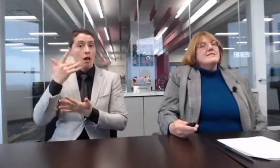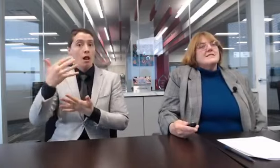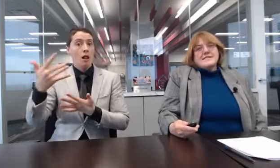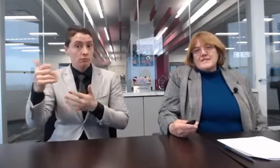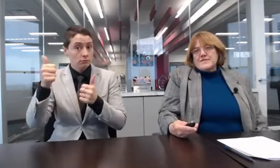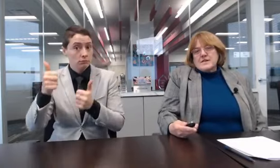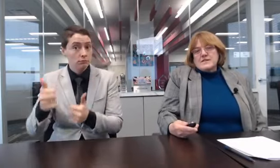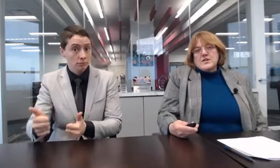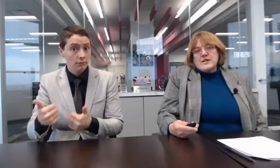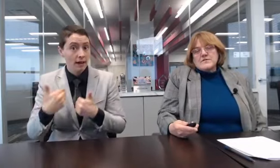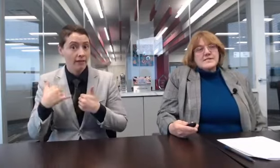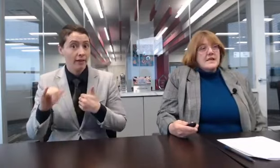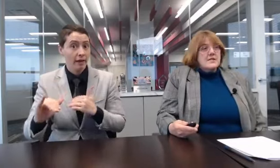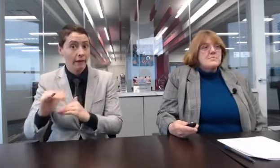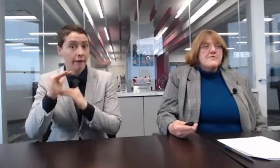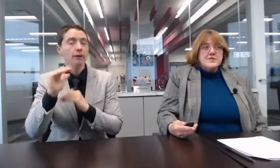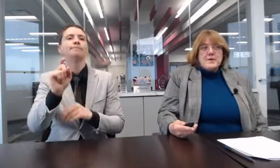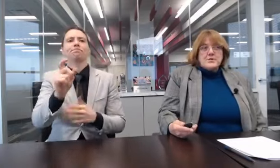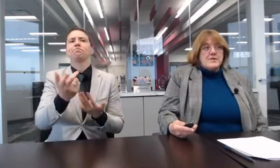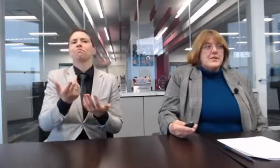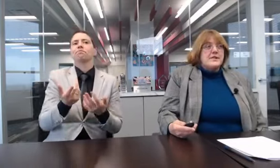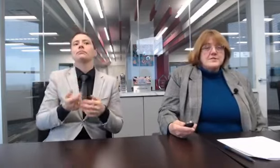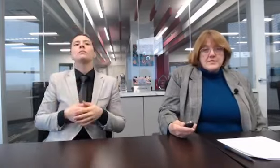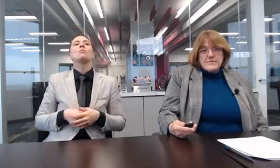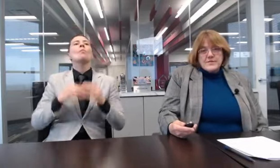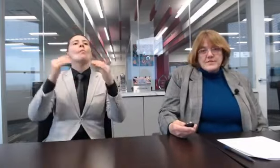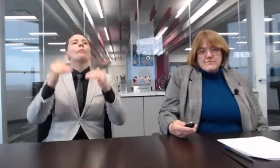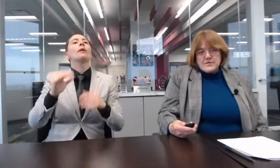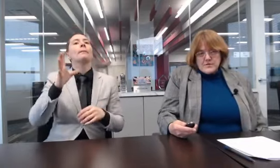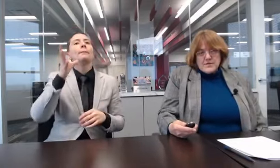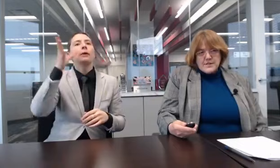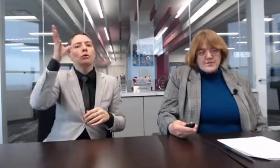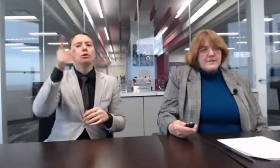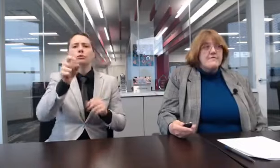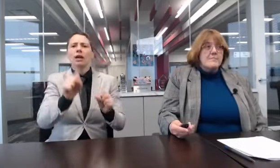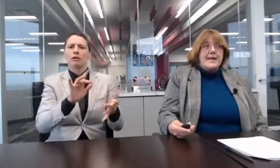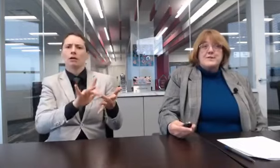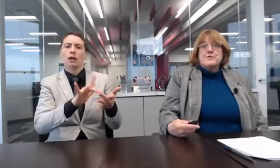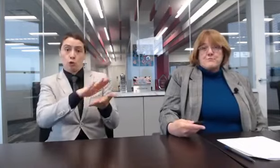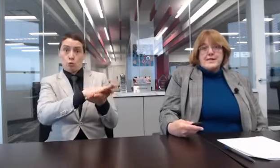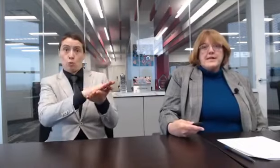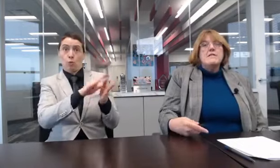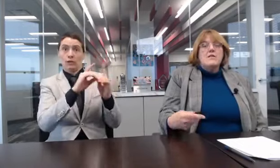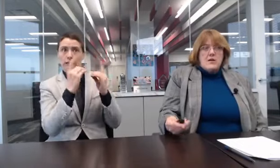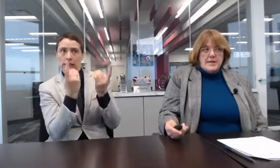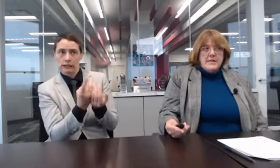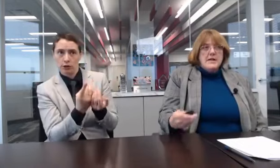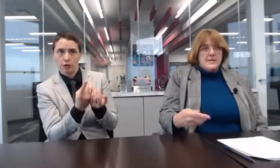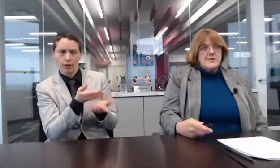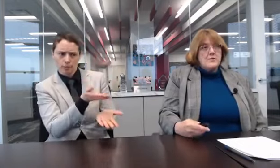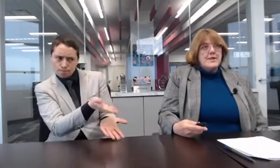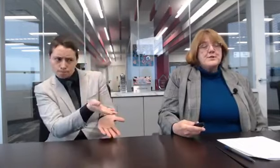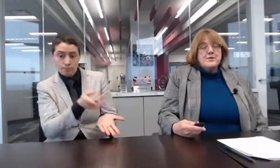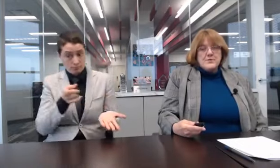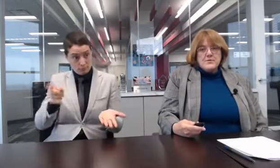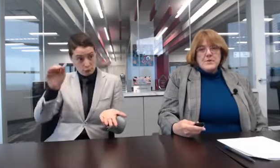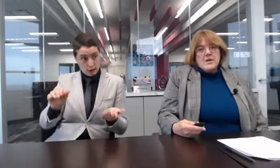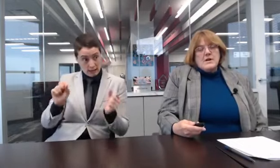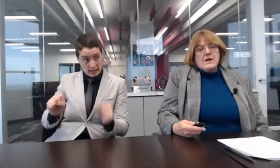to see if the child is eligible for special education services in the school district, from age three on up to 22.